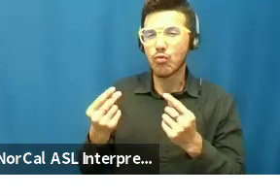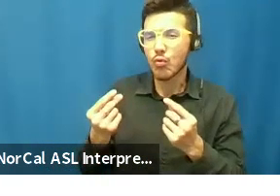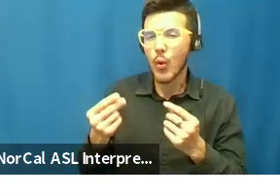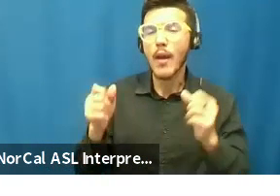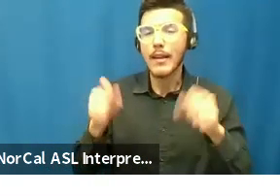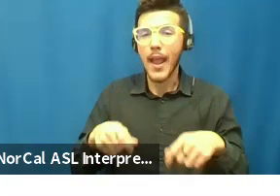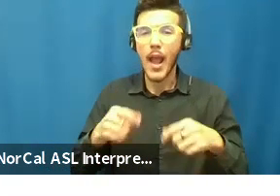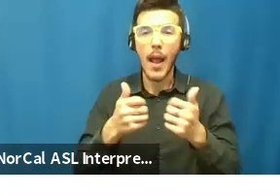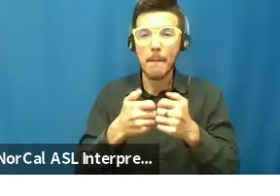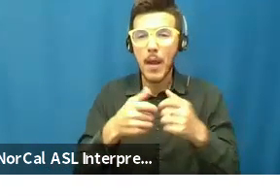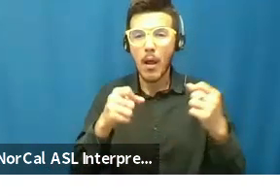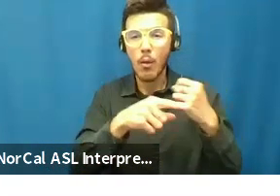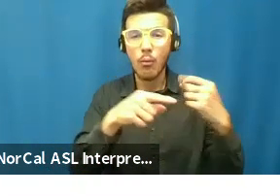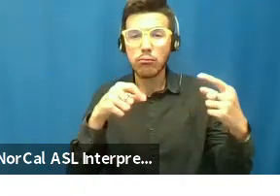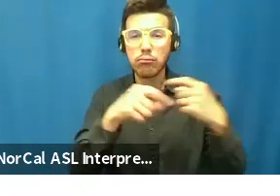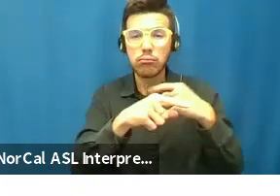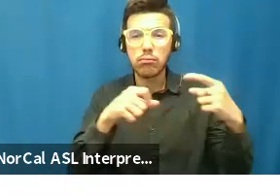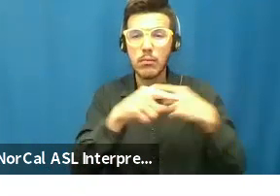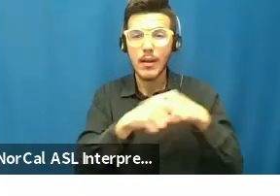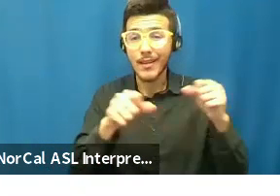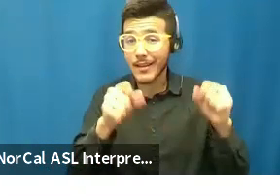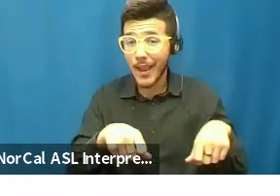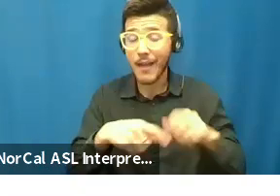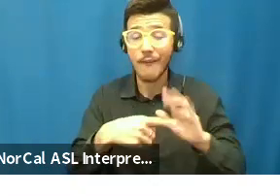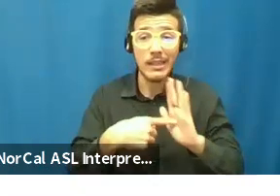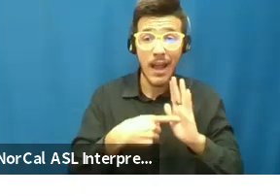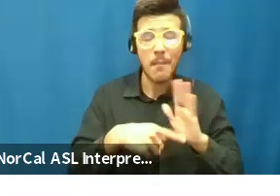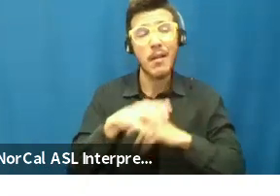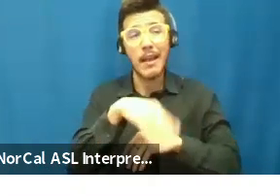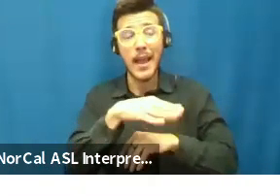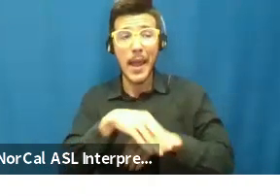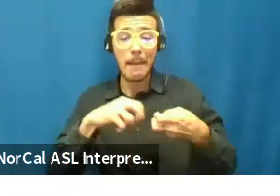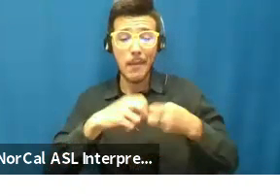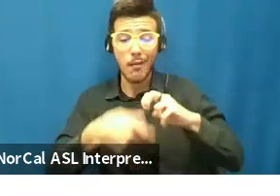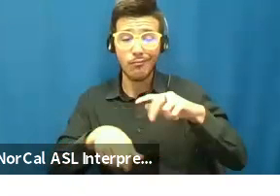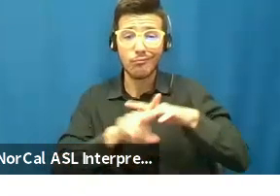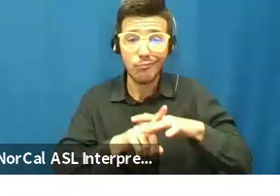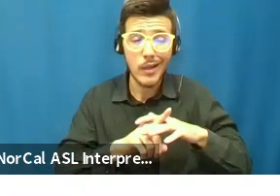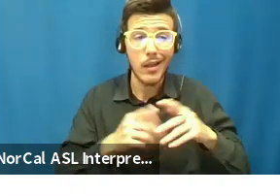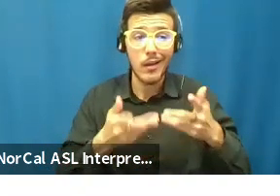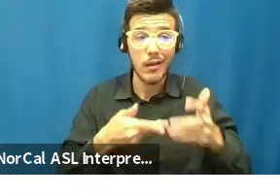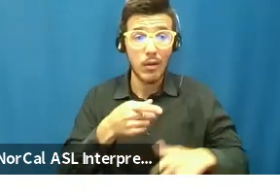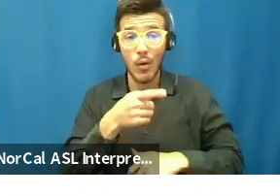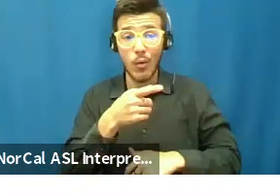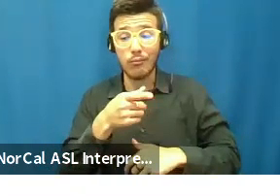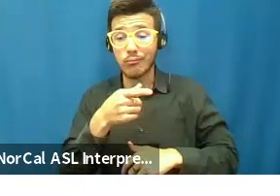this problem came up this week, does anyone have an idea or has anyone figured out a solution to